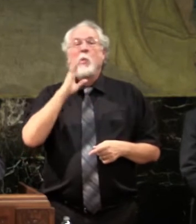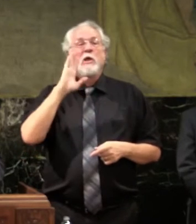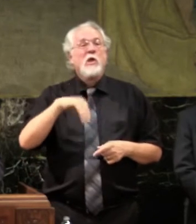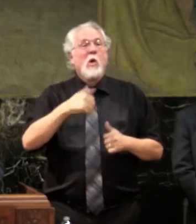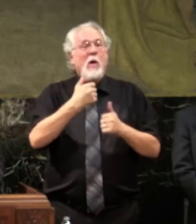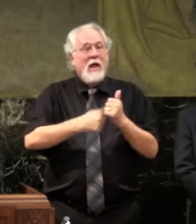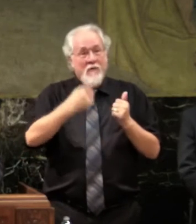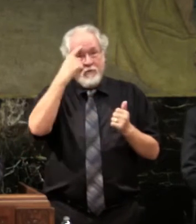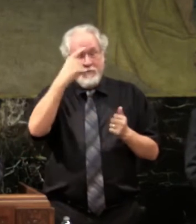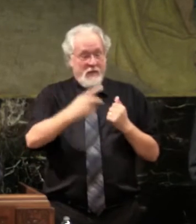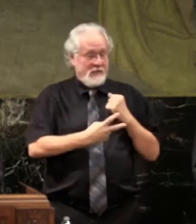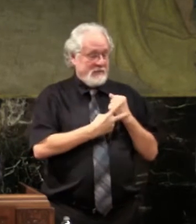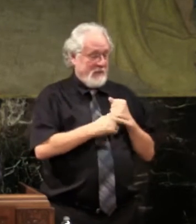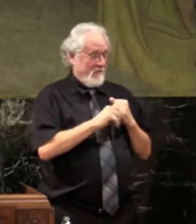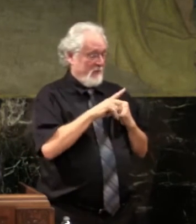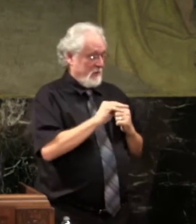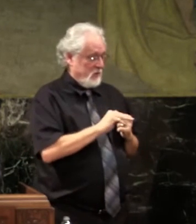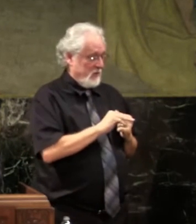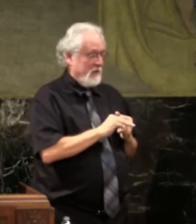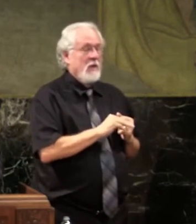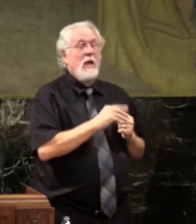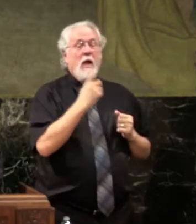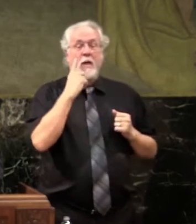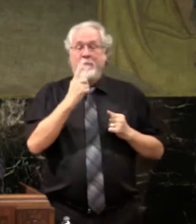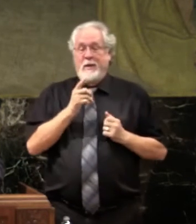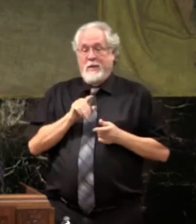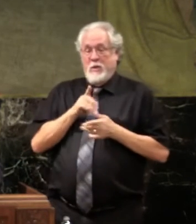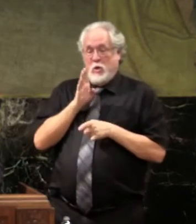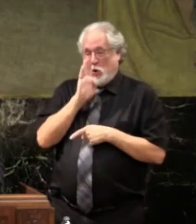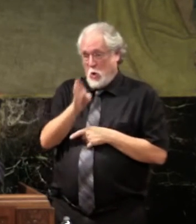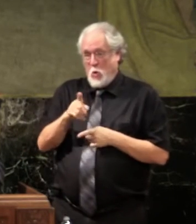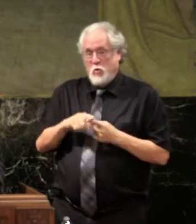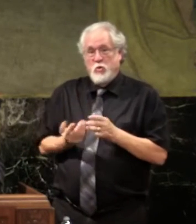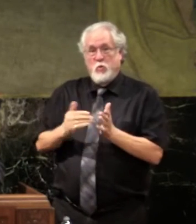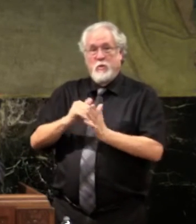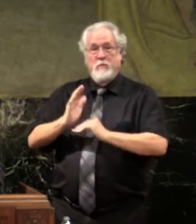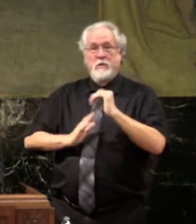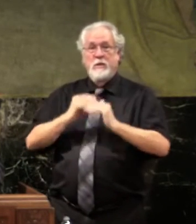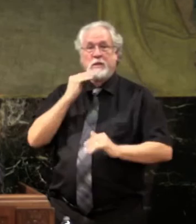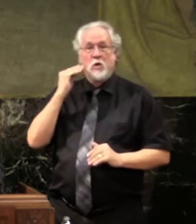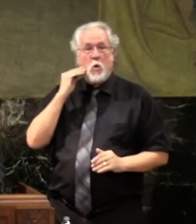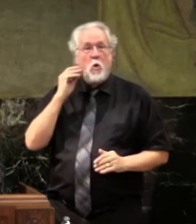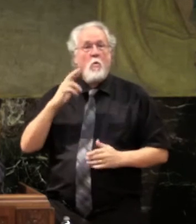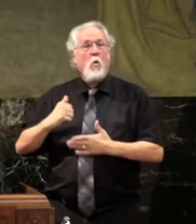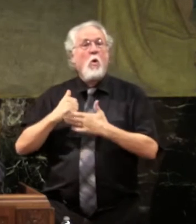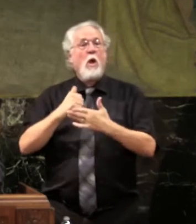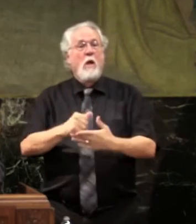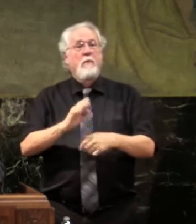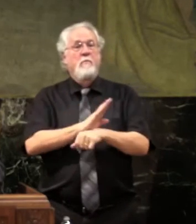save in administrative costs is a penny that can go toward rebuilding a home or helping the business stay afloat for